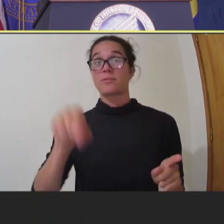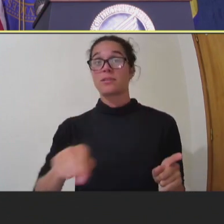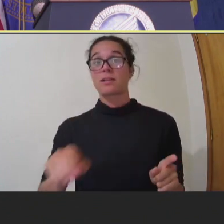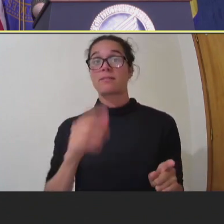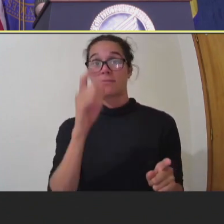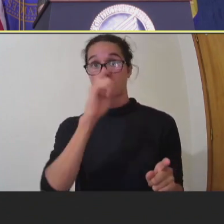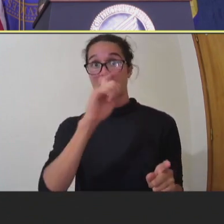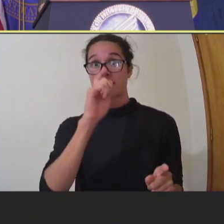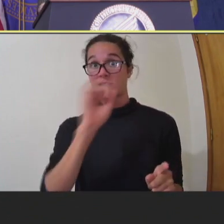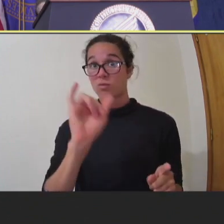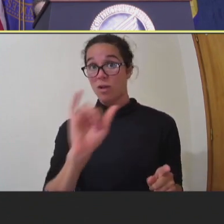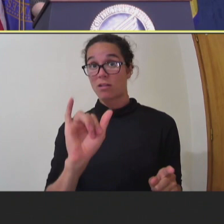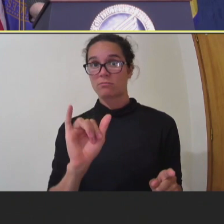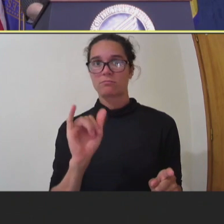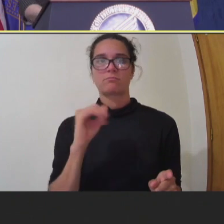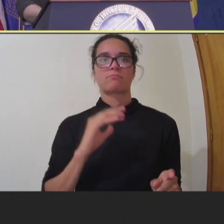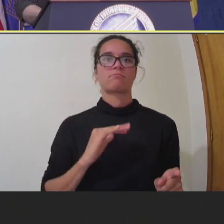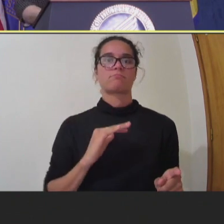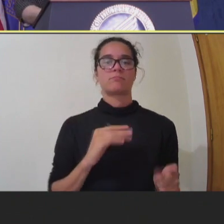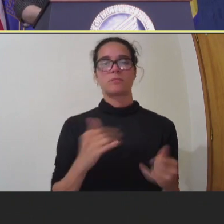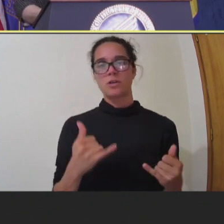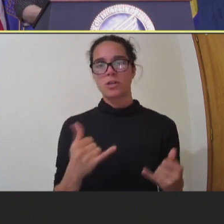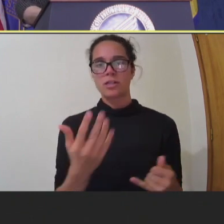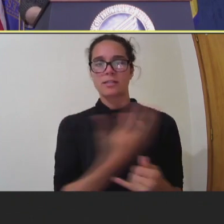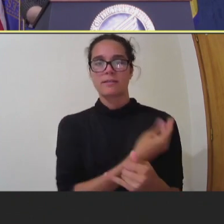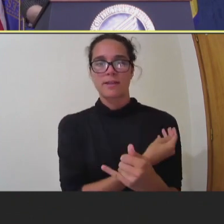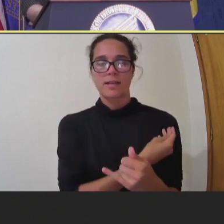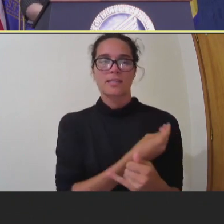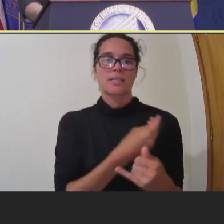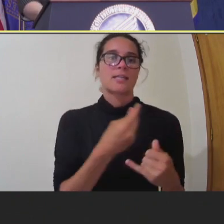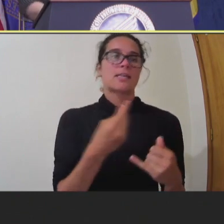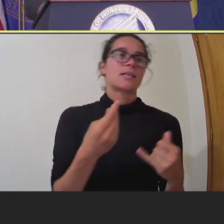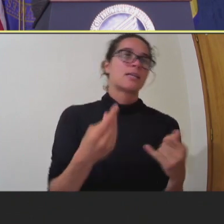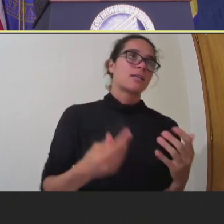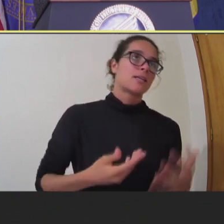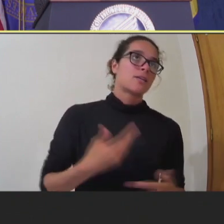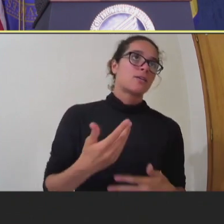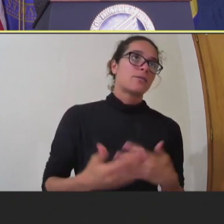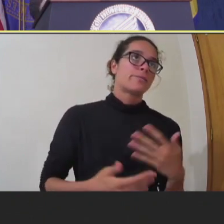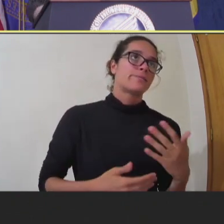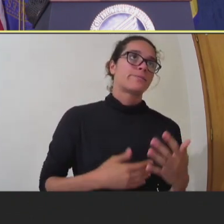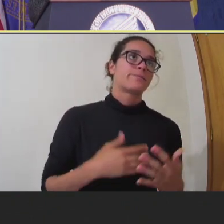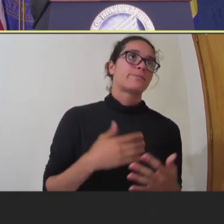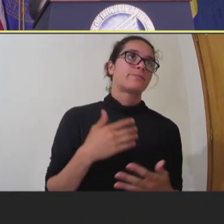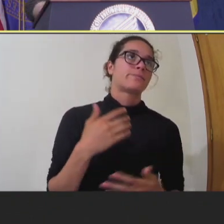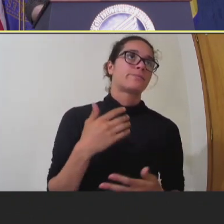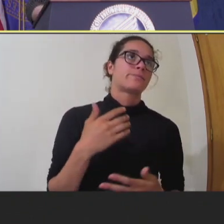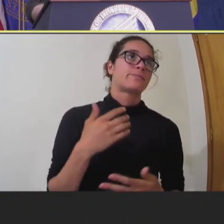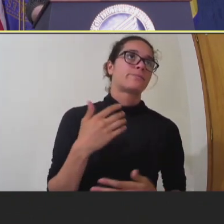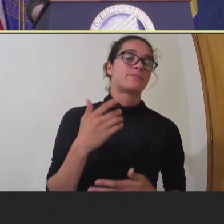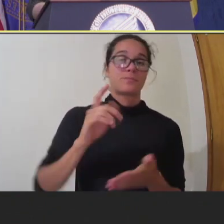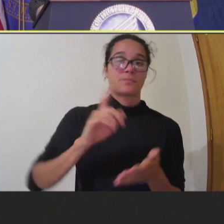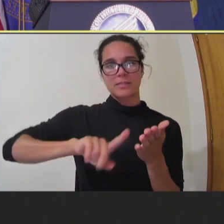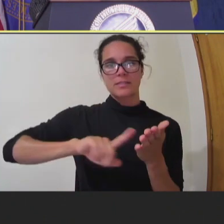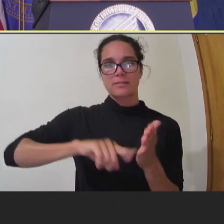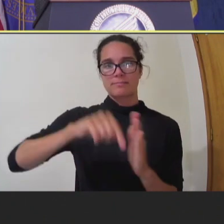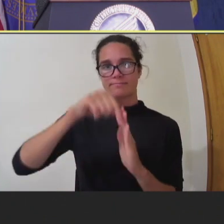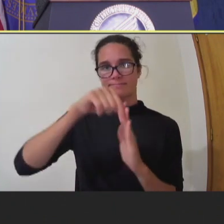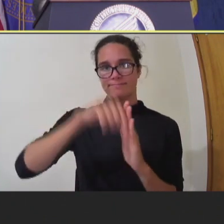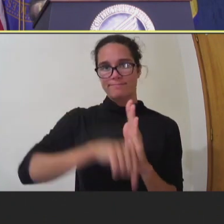currently, this vaccine is being investigated very thoroughly to look at impacts on other organ